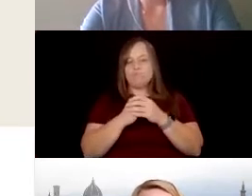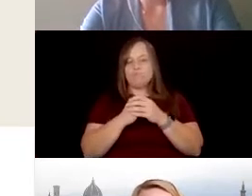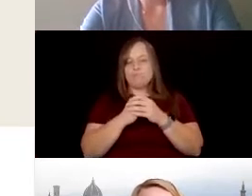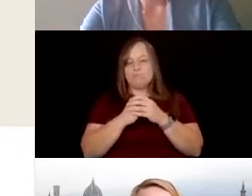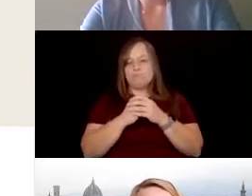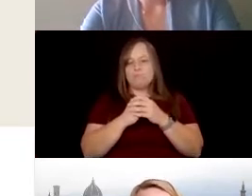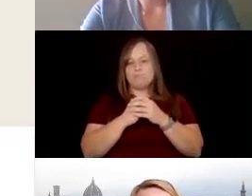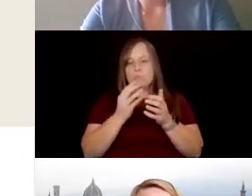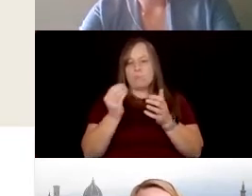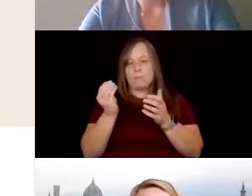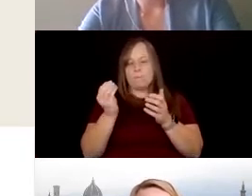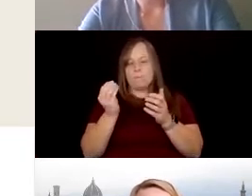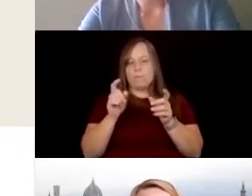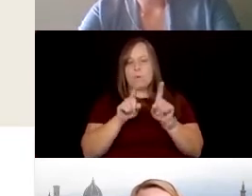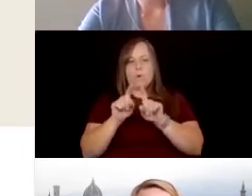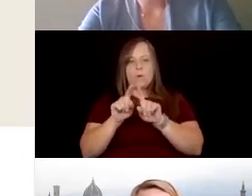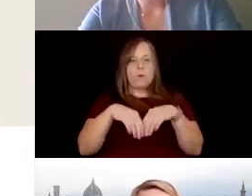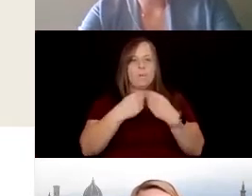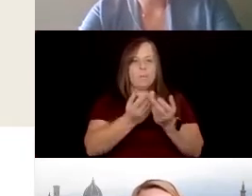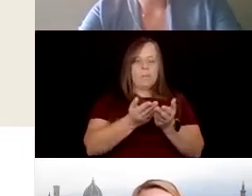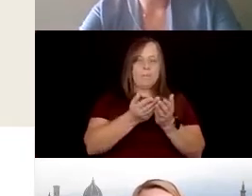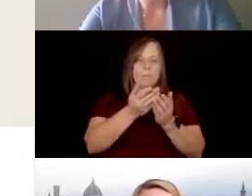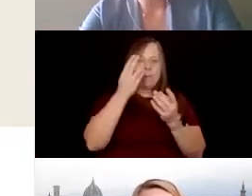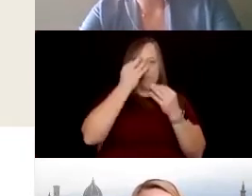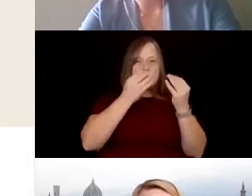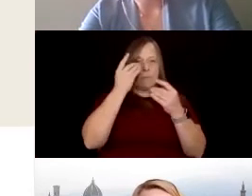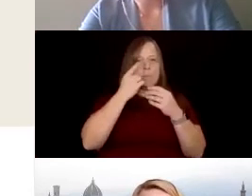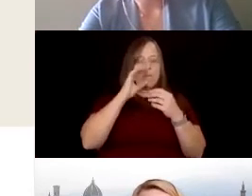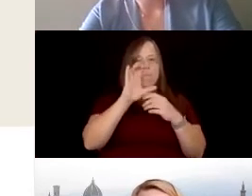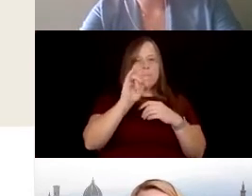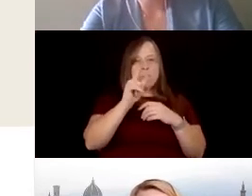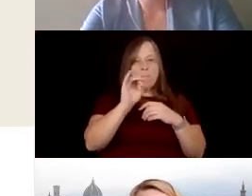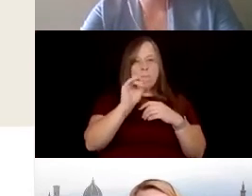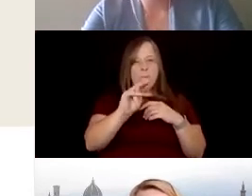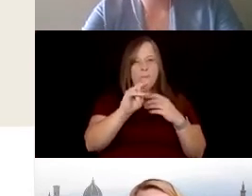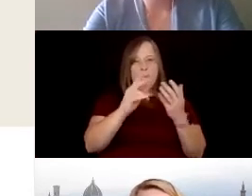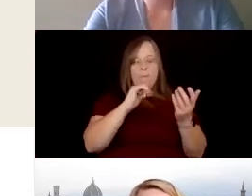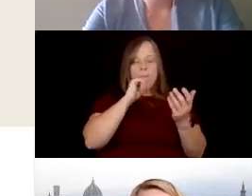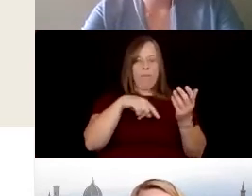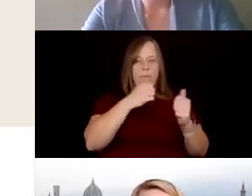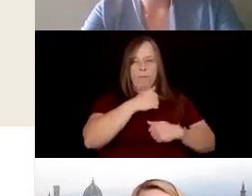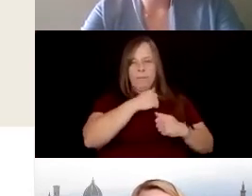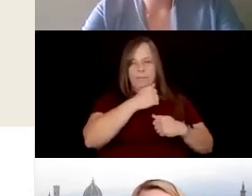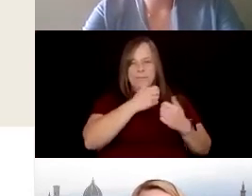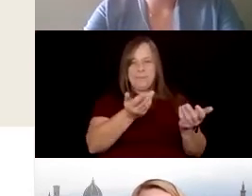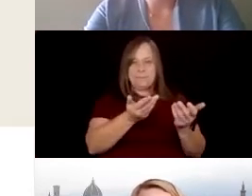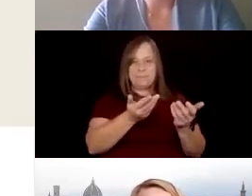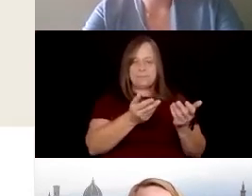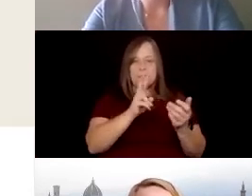And it also provides for liberal consideration for civilian provider diagnoses that were not diagnosed with PTSD by a VA doctor, but were diagnosed